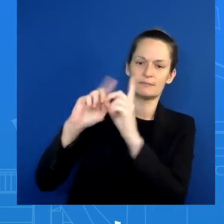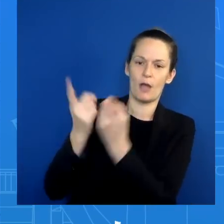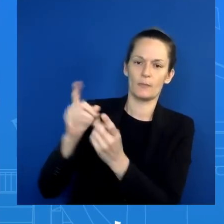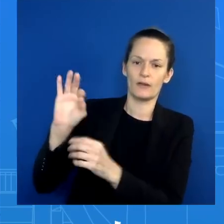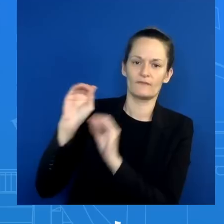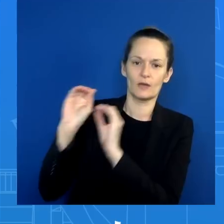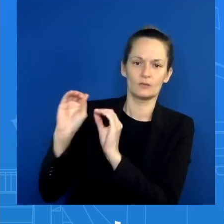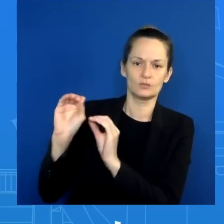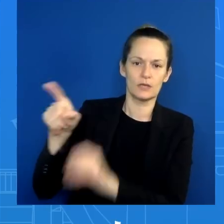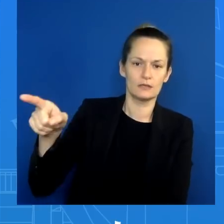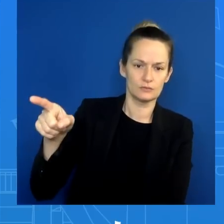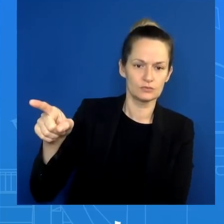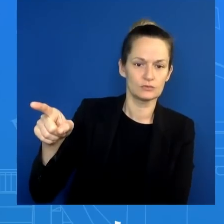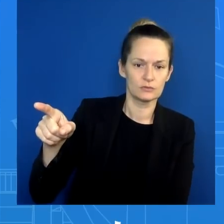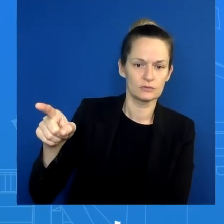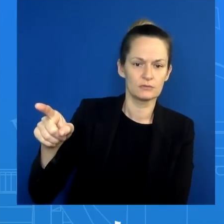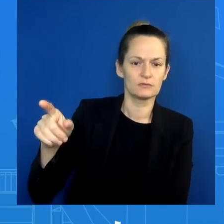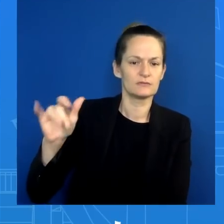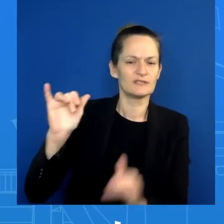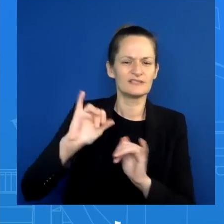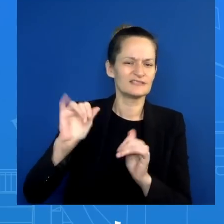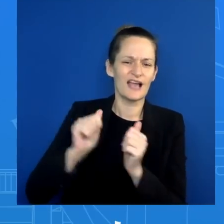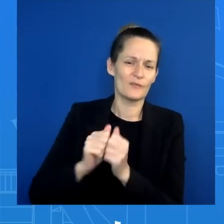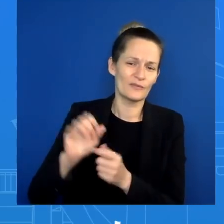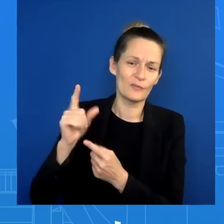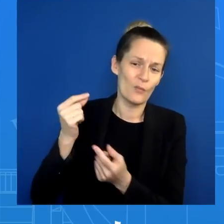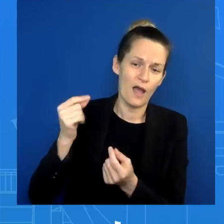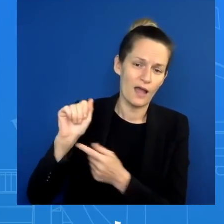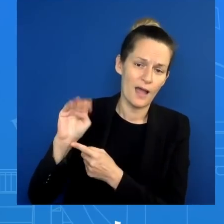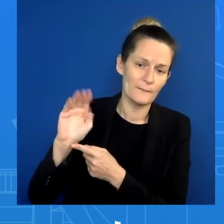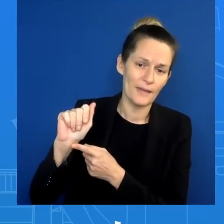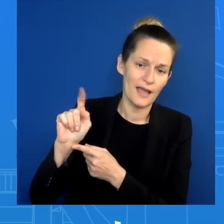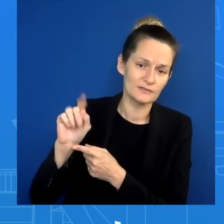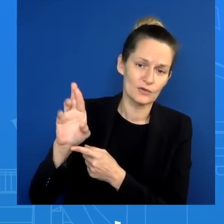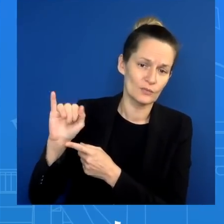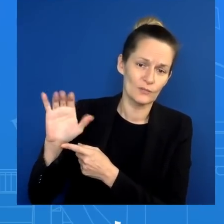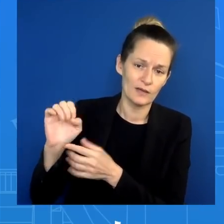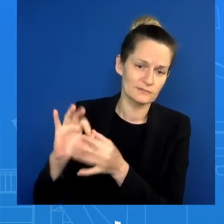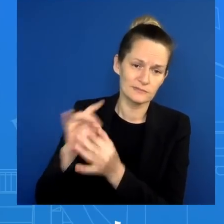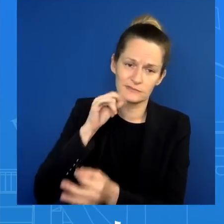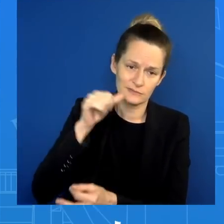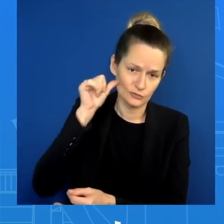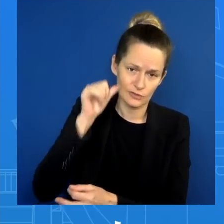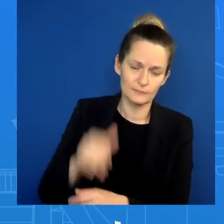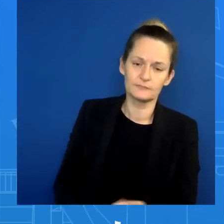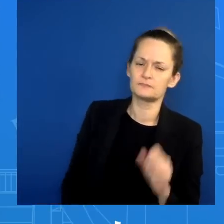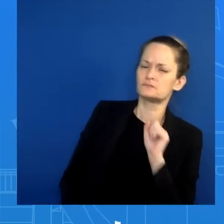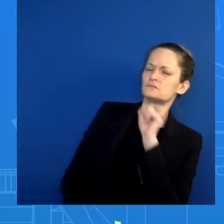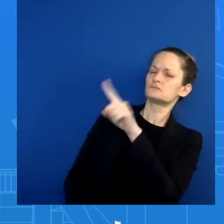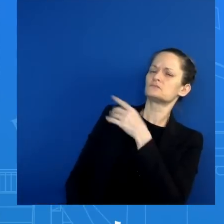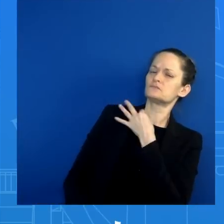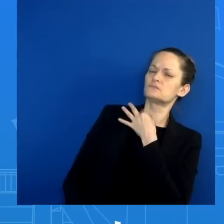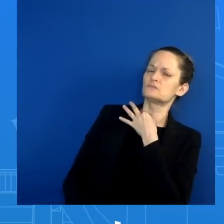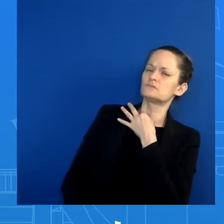The Press: And then, secondly, what was giving President Biden hesitance about doing this program earlier or the student loan forgiveness earlier this year?